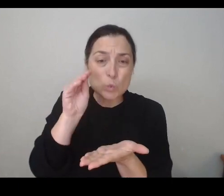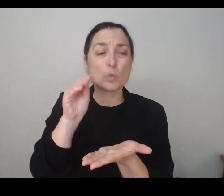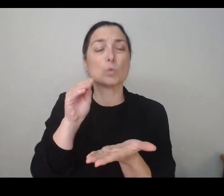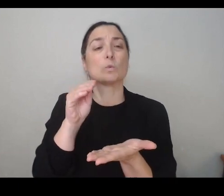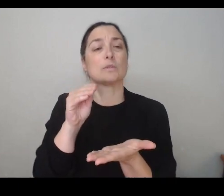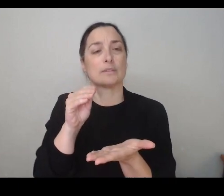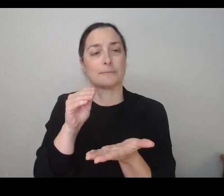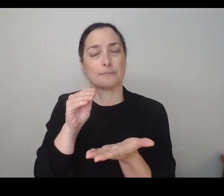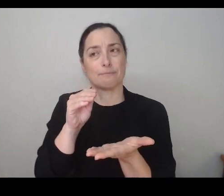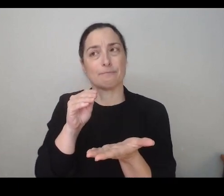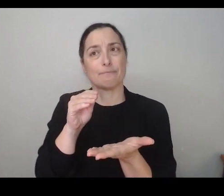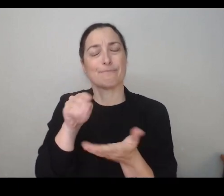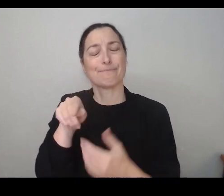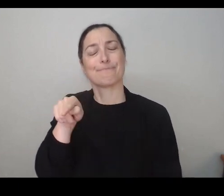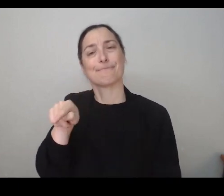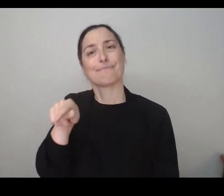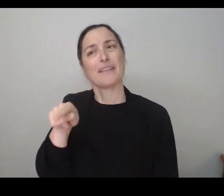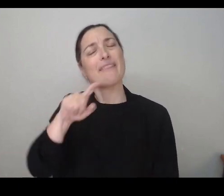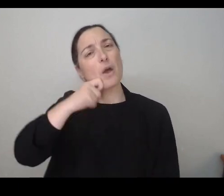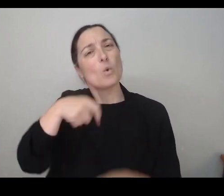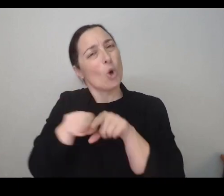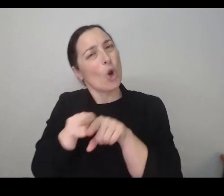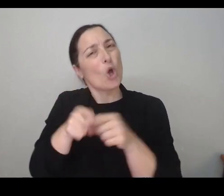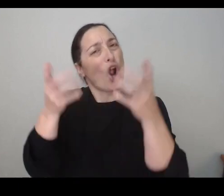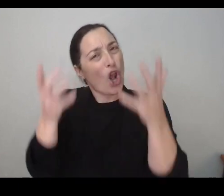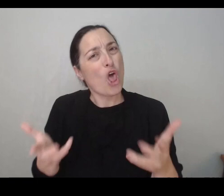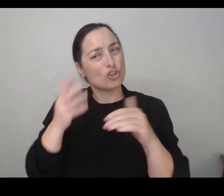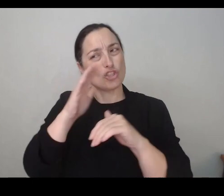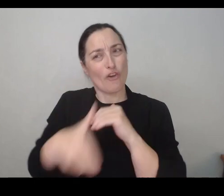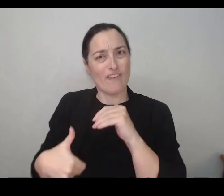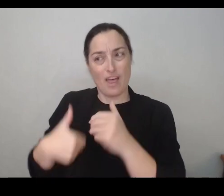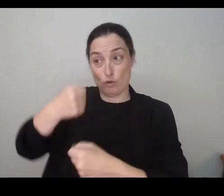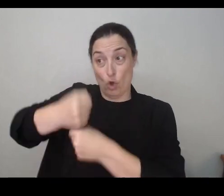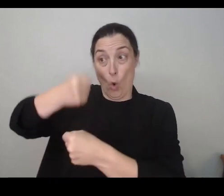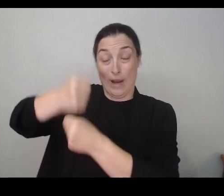they will learn a lot about the painter, but also about Polynesia at this time.